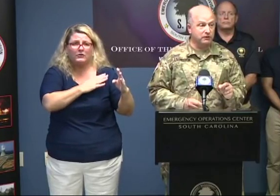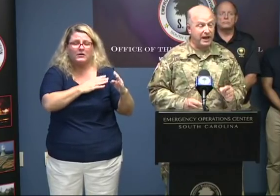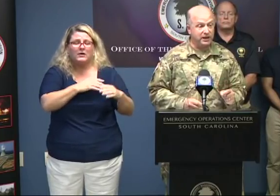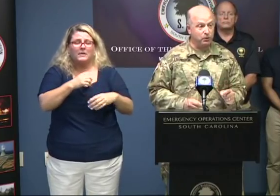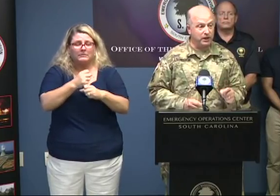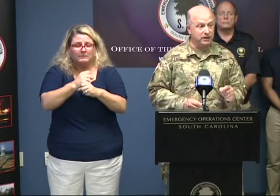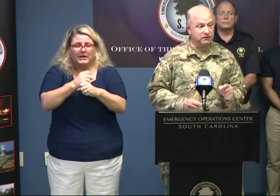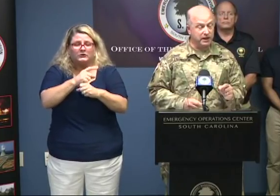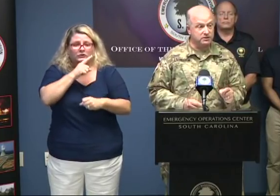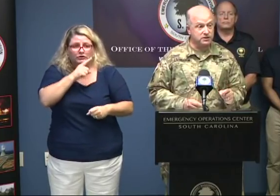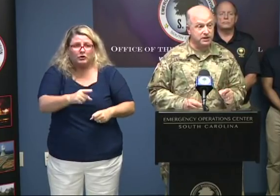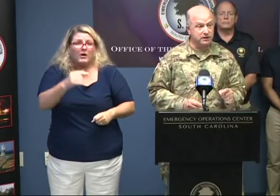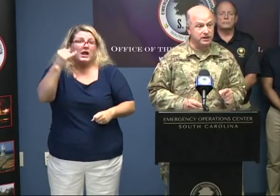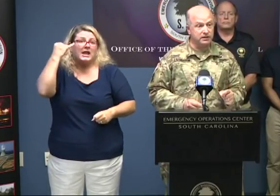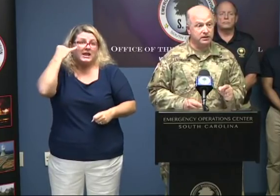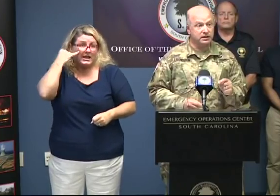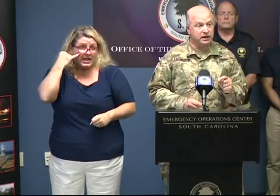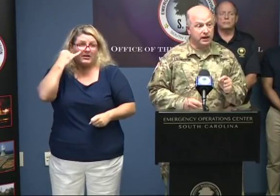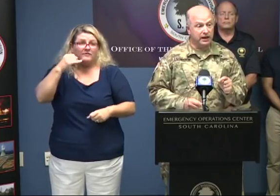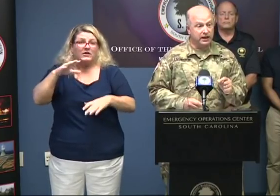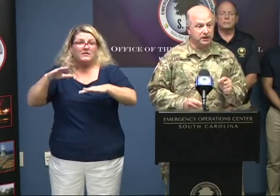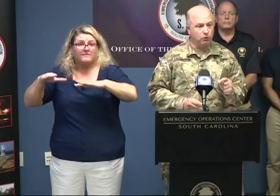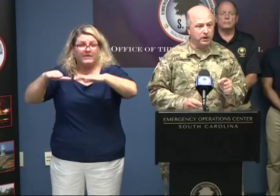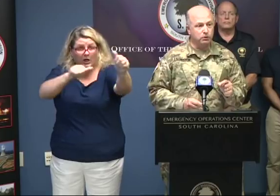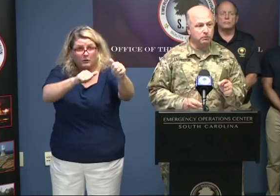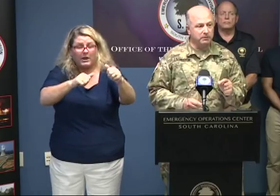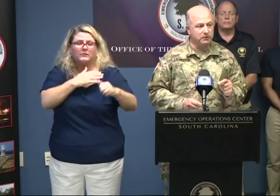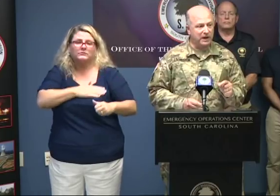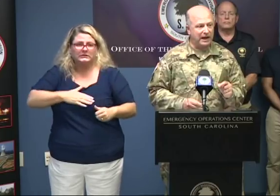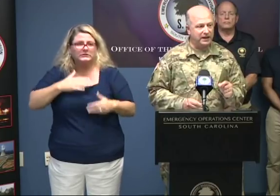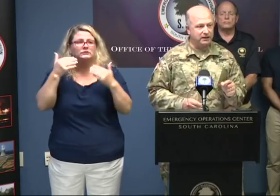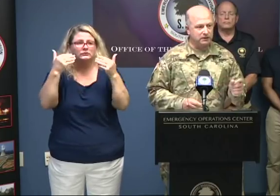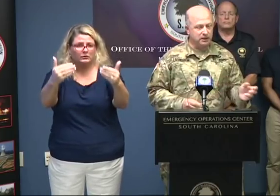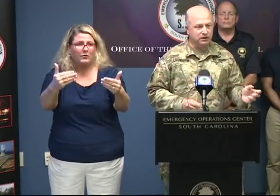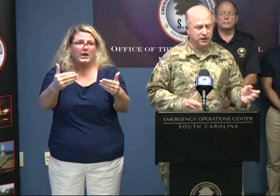to evacuate if necessary. And we will be providing,